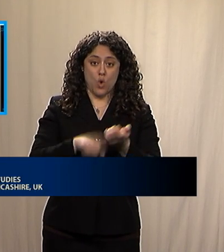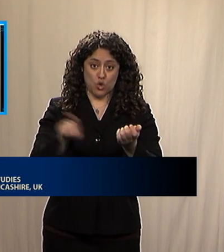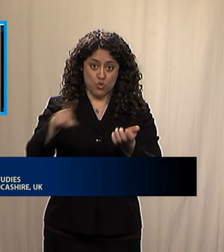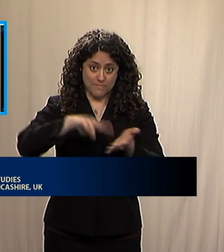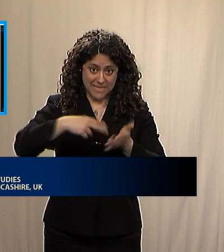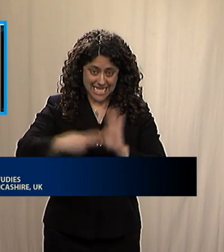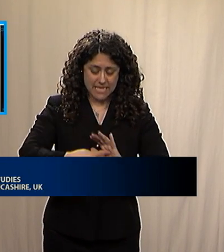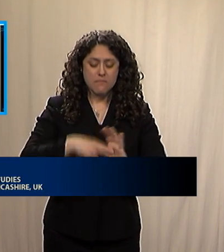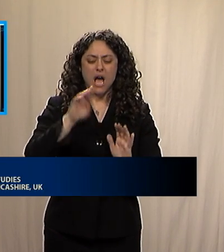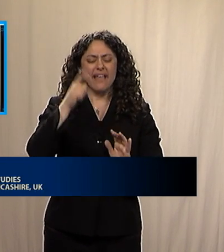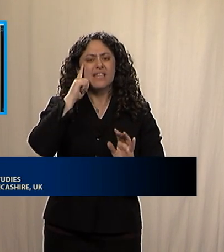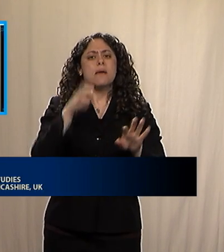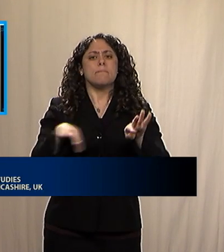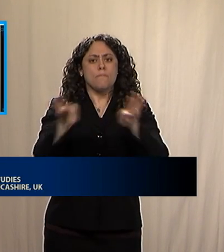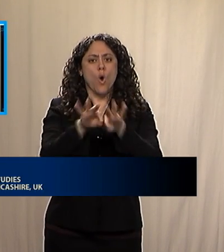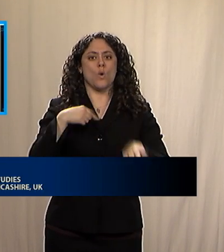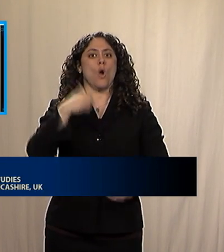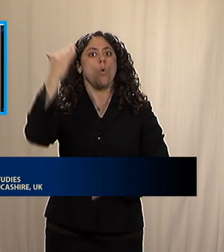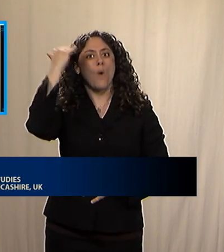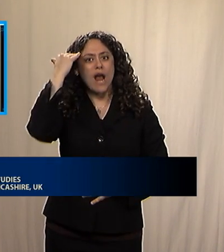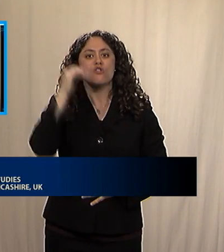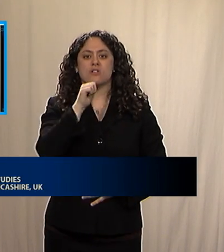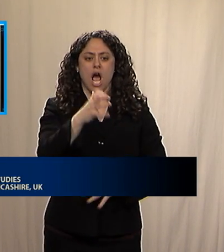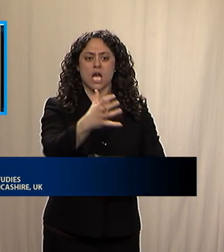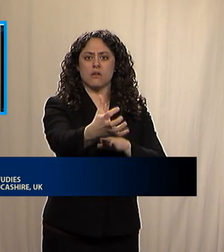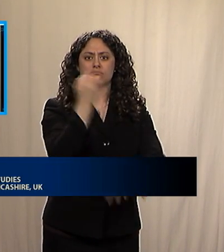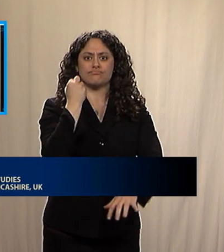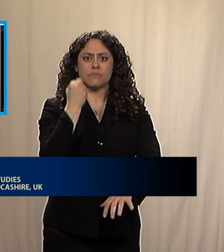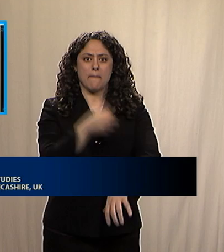of not taking power away from anybody, which I think is